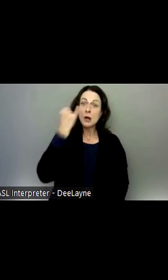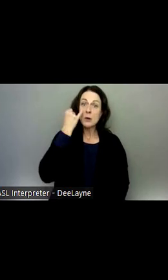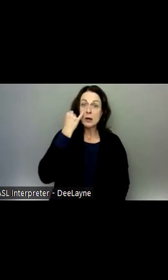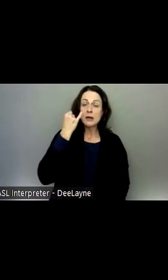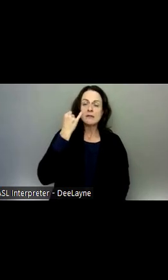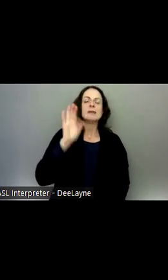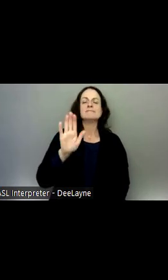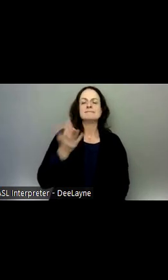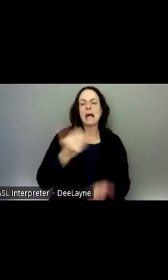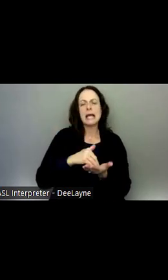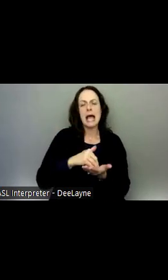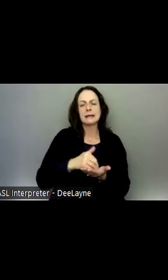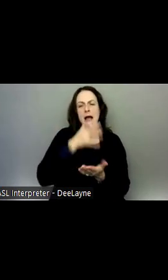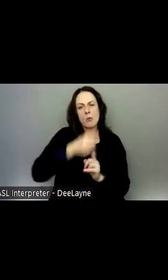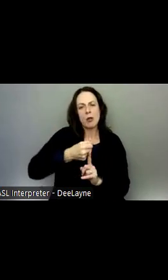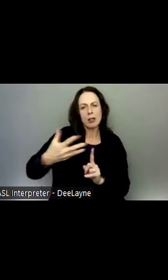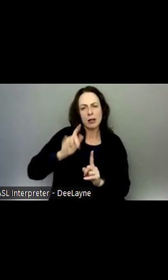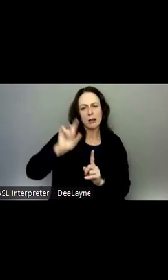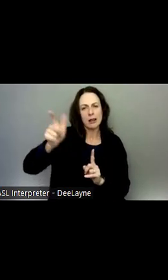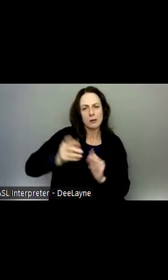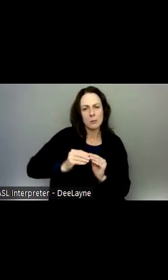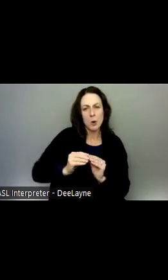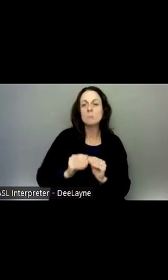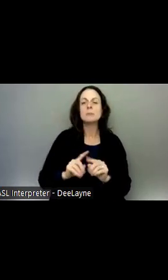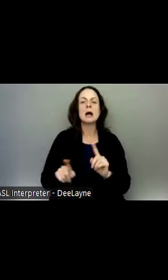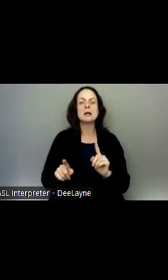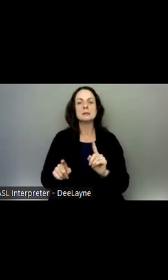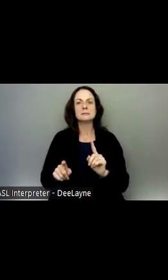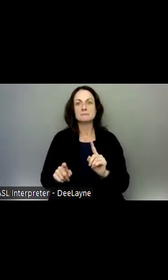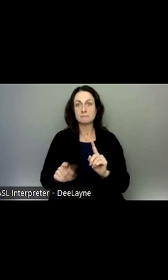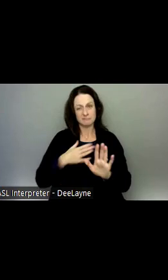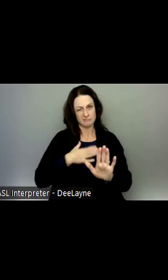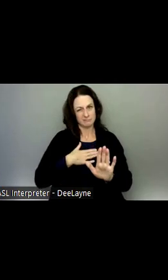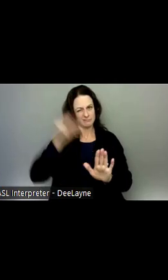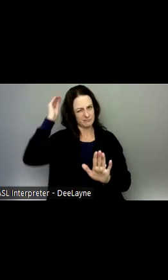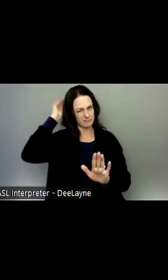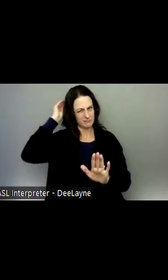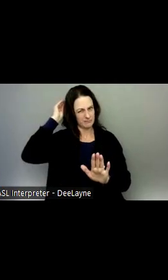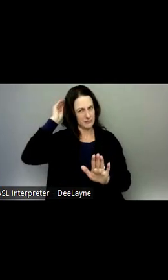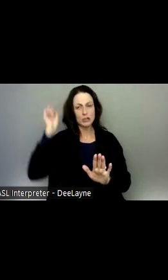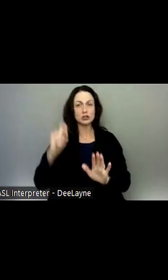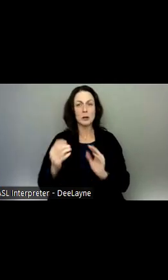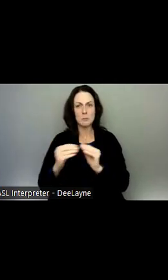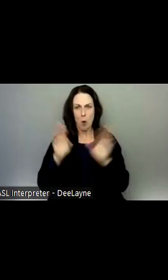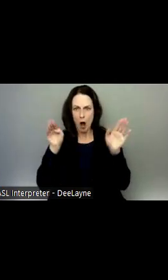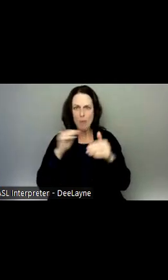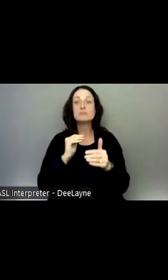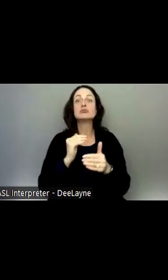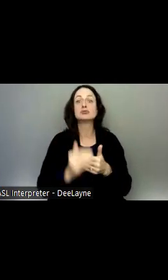Well, again, I'll go into this more later on, but just to please keep that in mind, it should be more about the process and the work